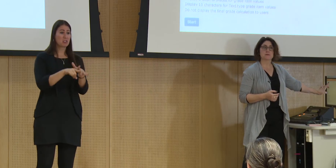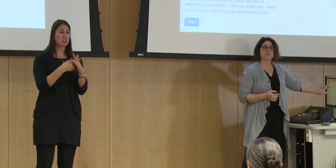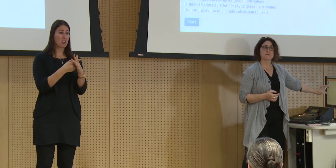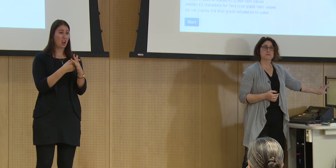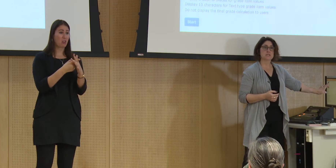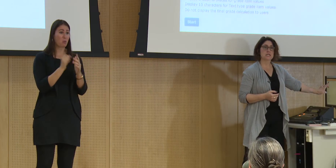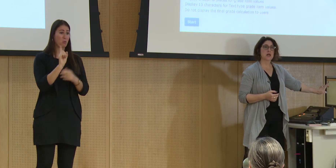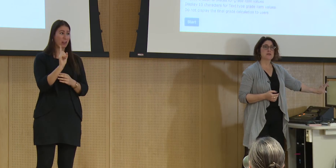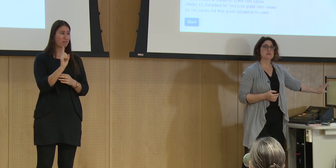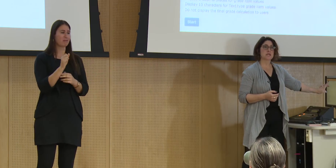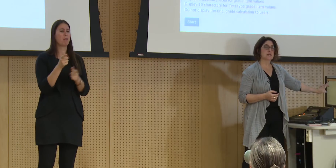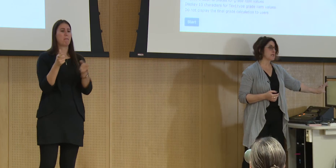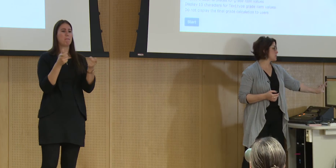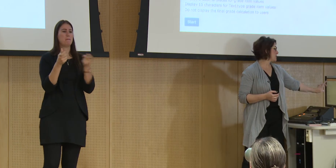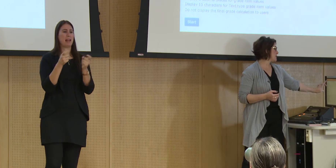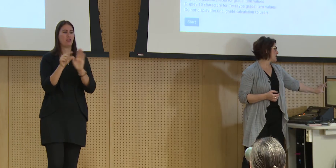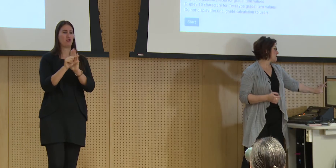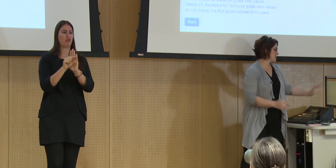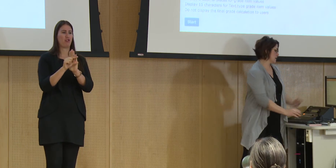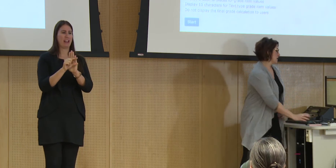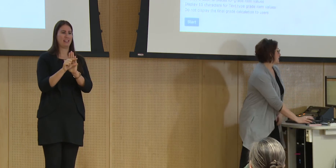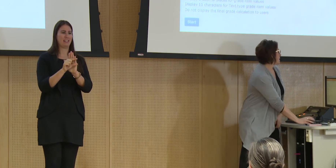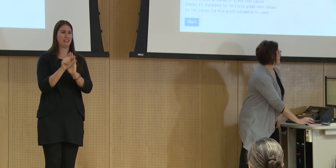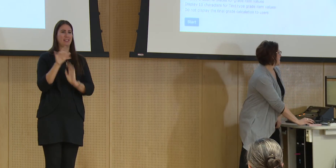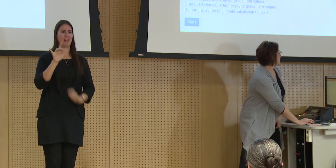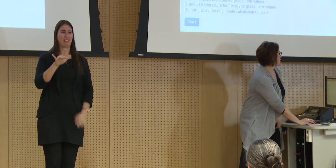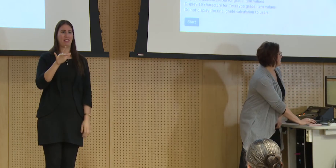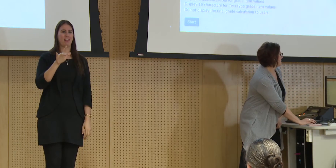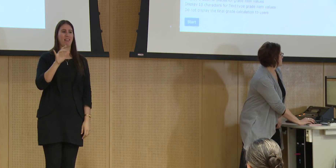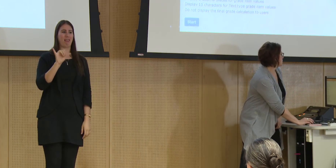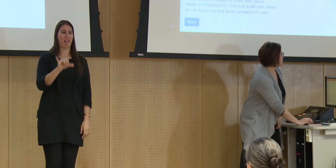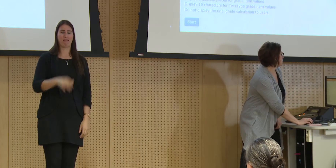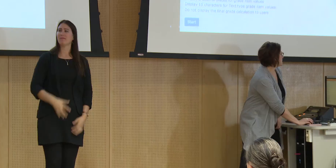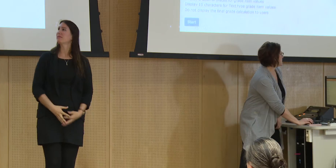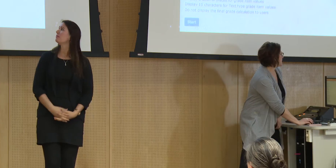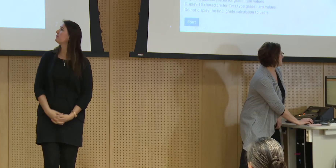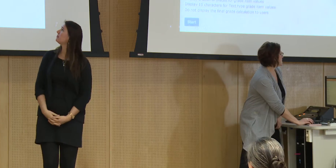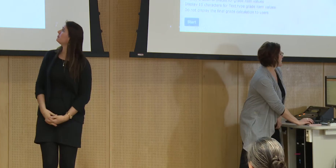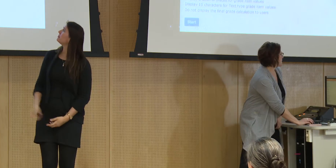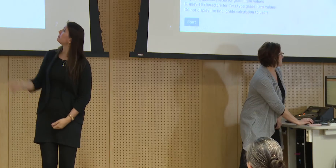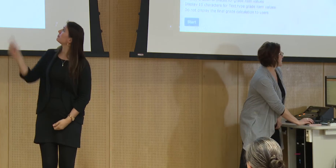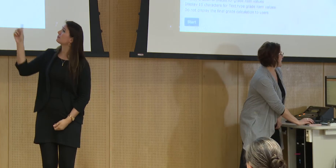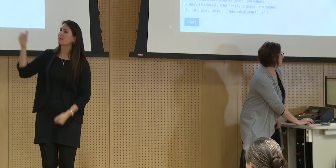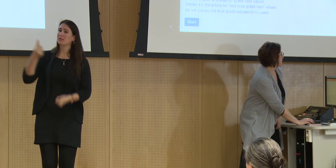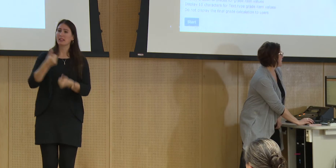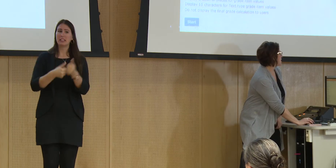Click on this link. Each of these... blue links at the top are